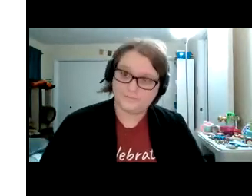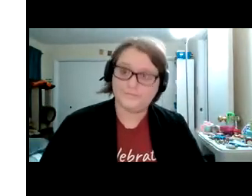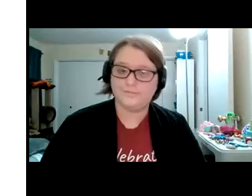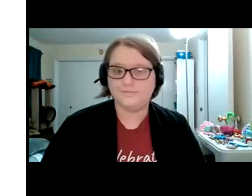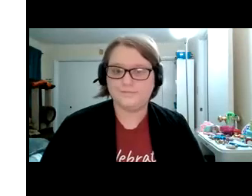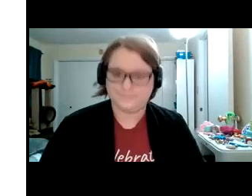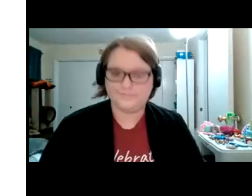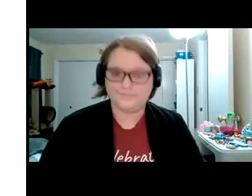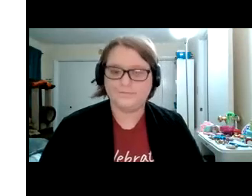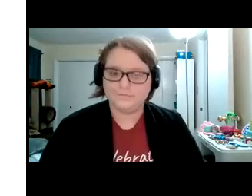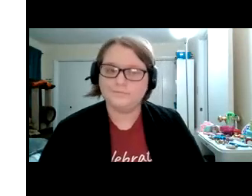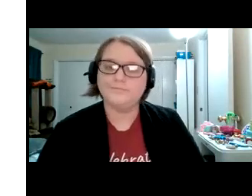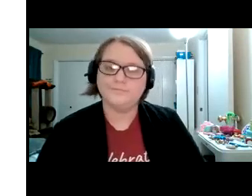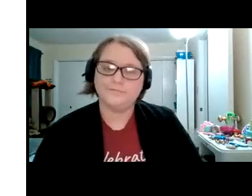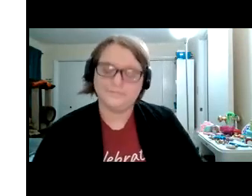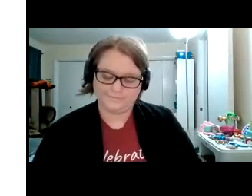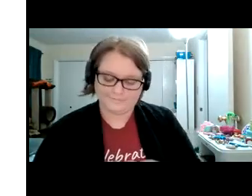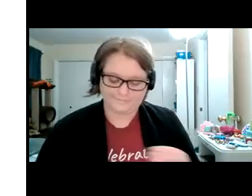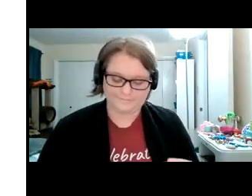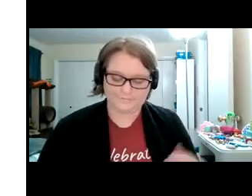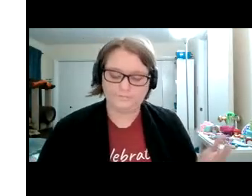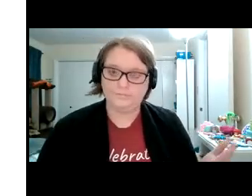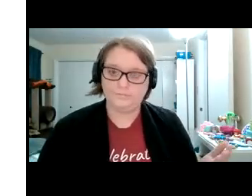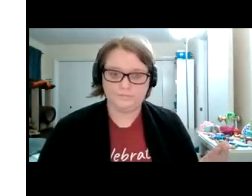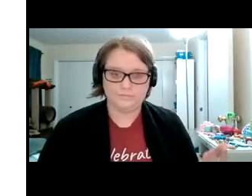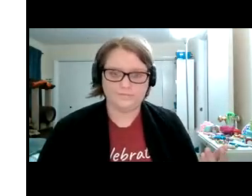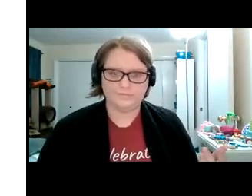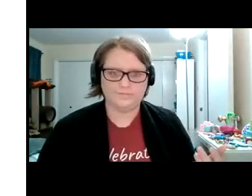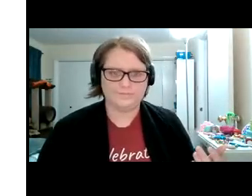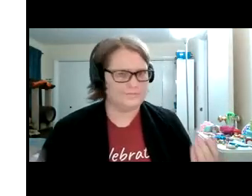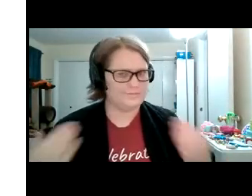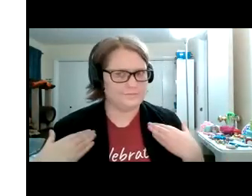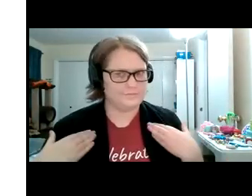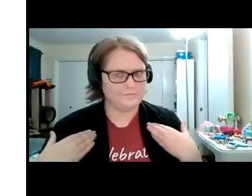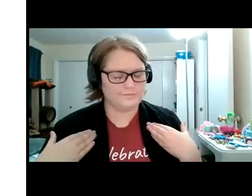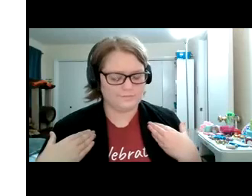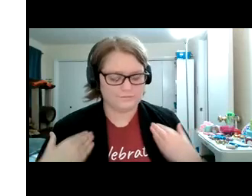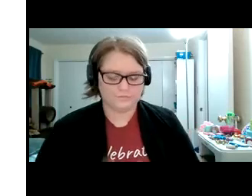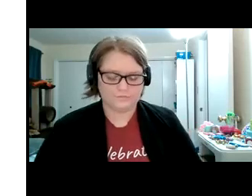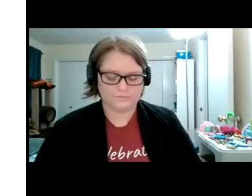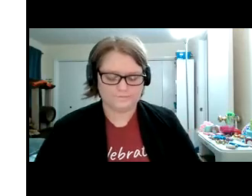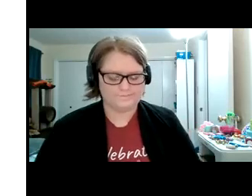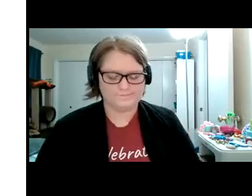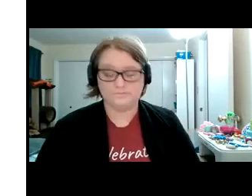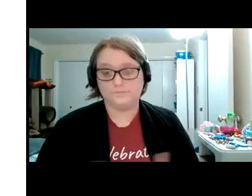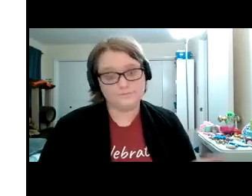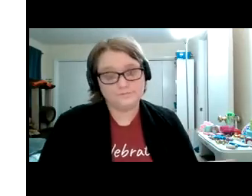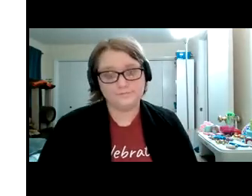independently as possible. A lot of people have never seen people like me before so it creates a